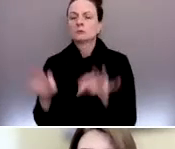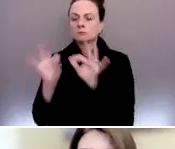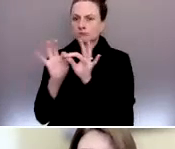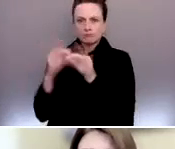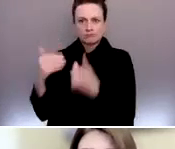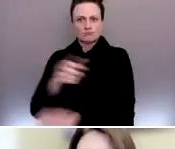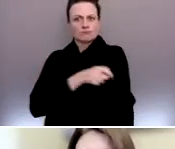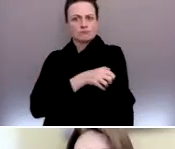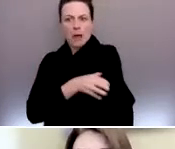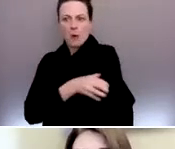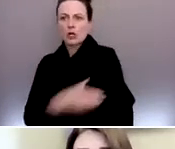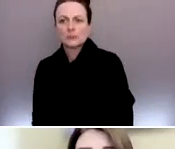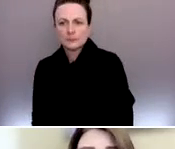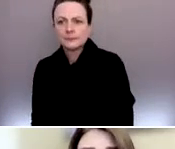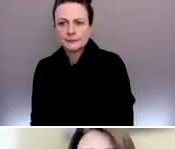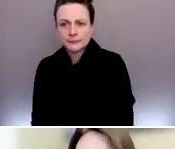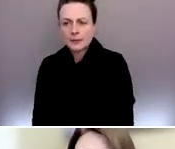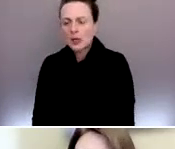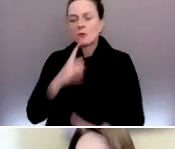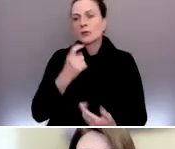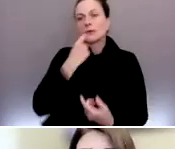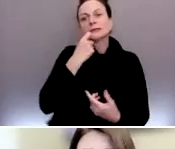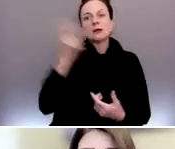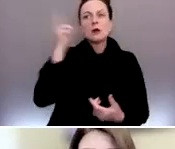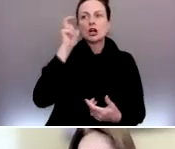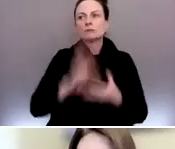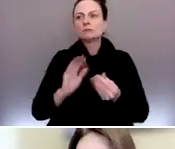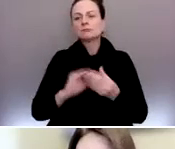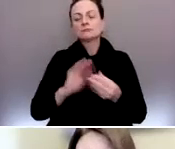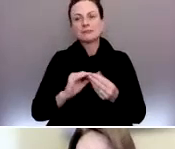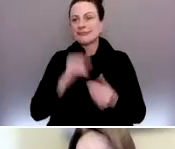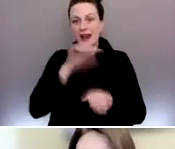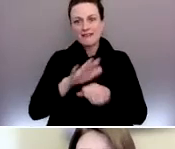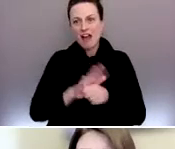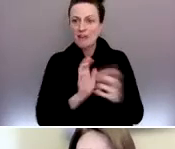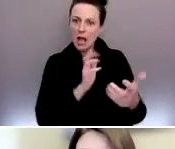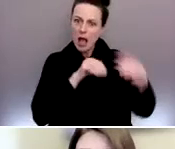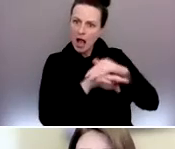On a recent episode we were able to hear how a lack of accommodations and resources impacts one's